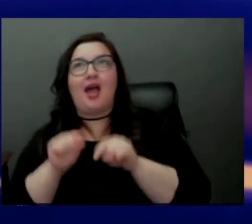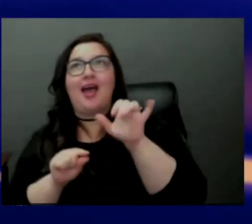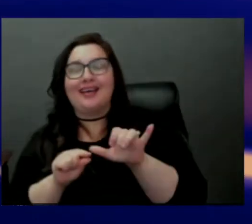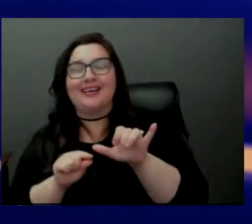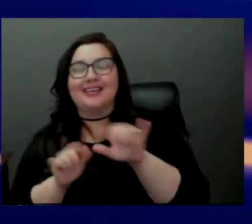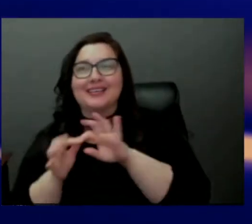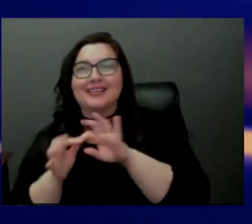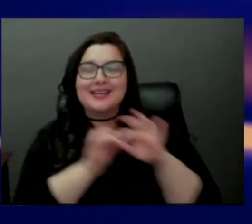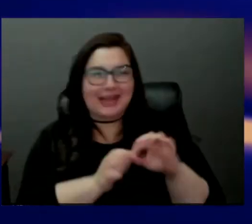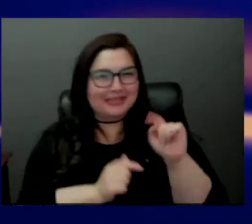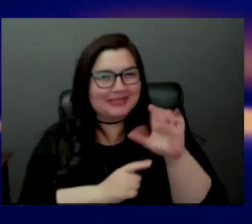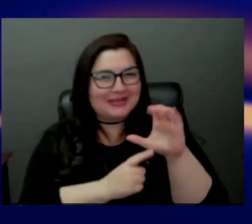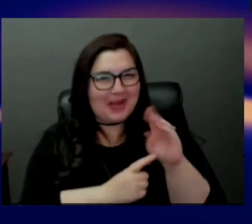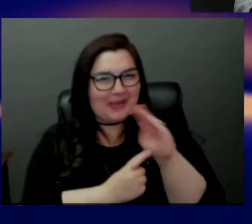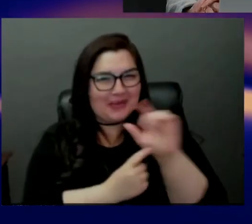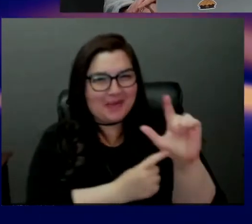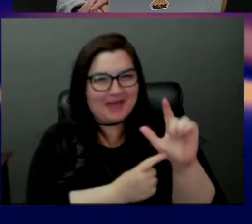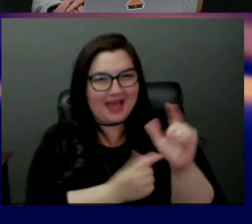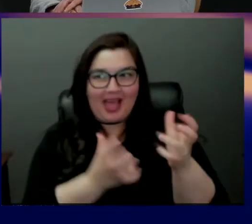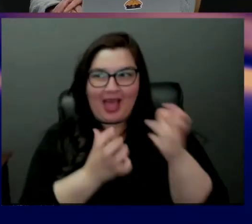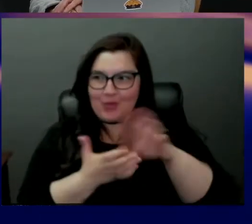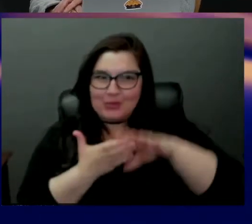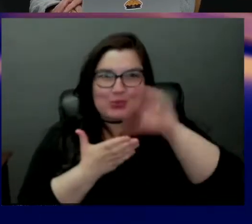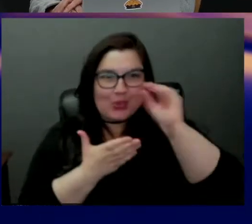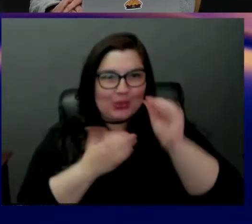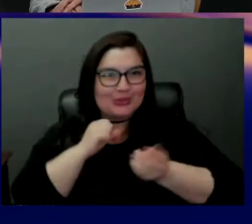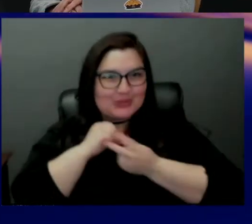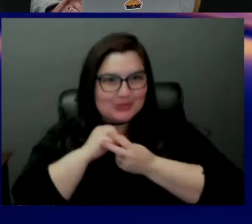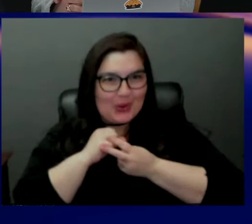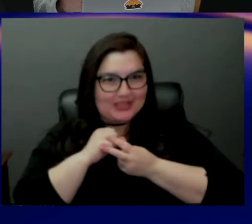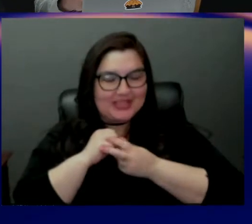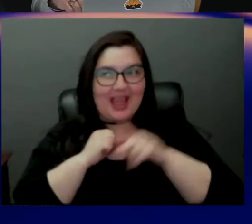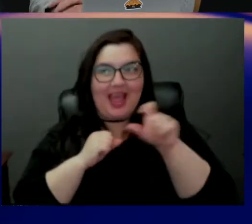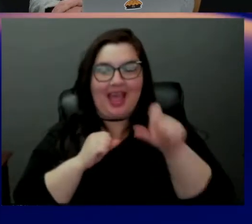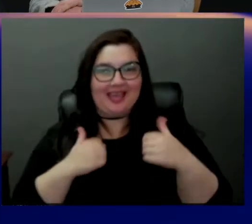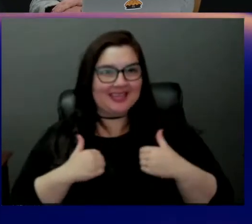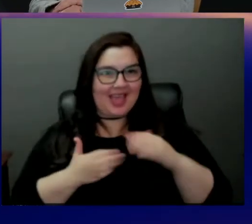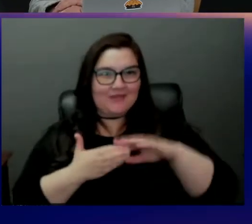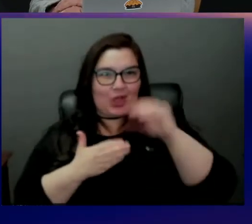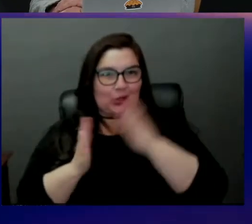I want to learn storage. I've got a learning plan right here, I don't have to go search it out.